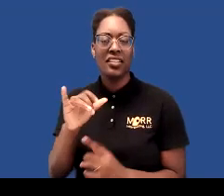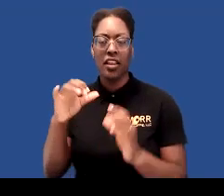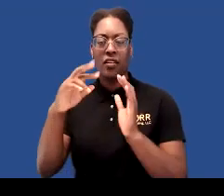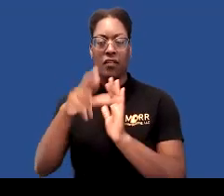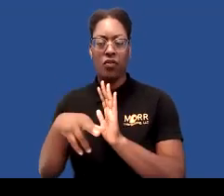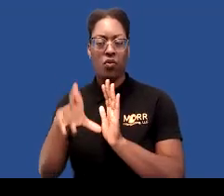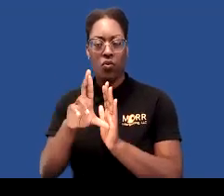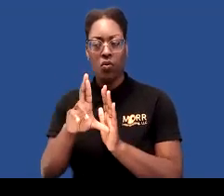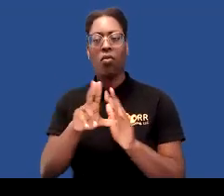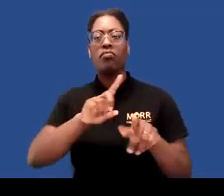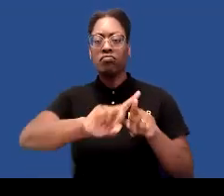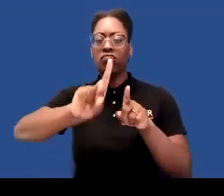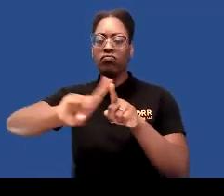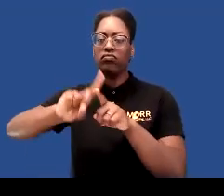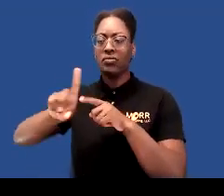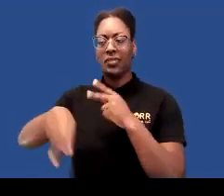or "tutor" or "coach" or whatever you might call them.